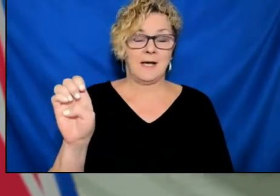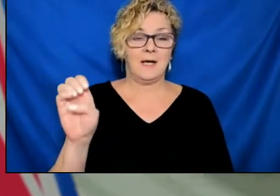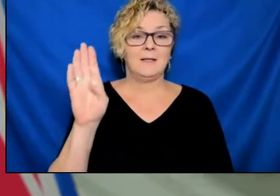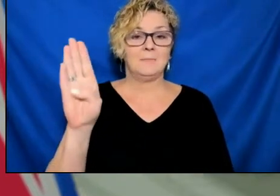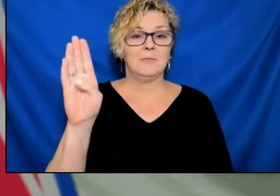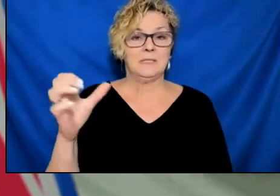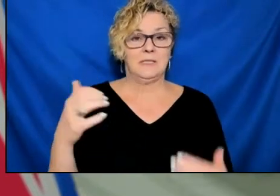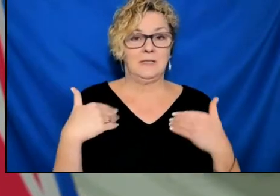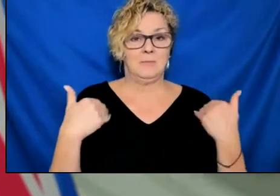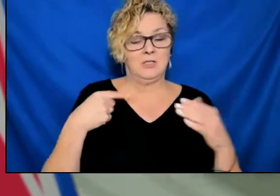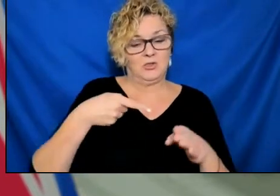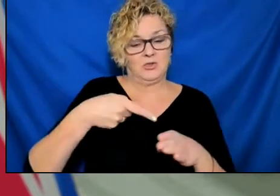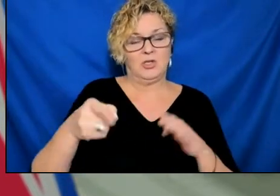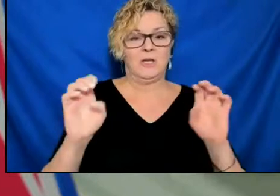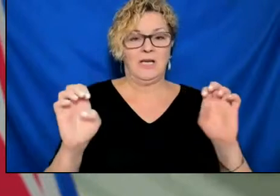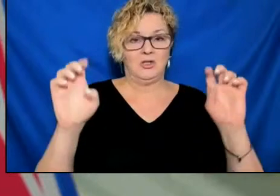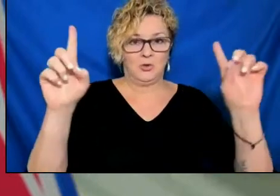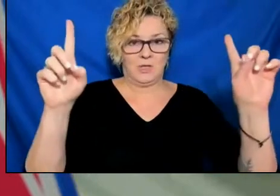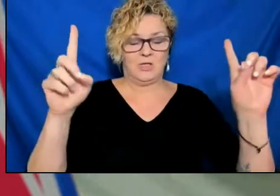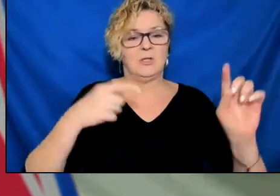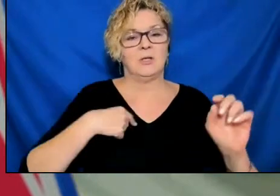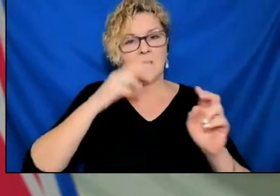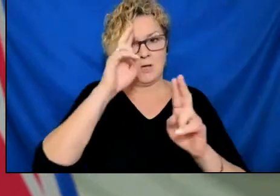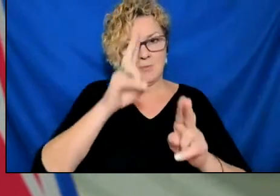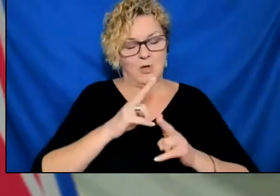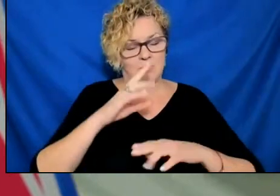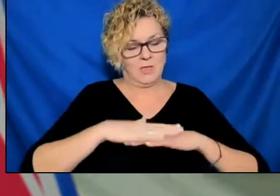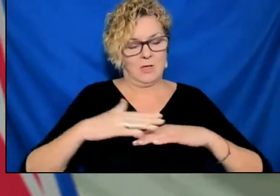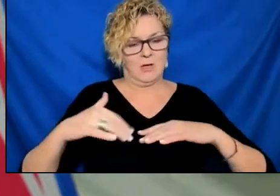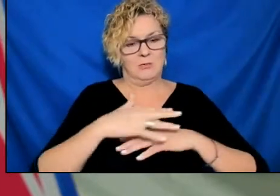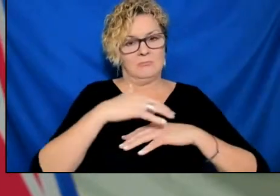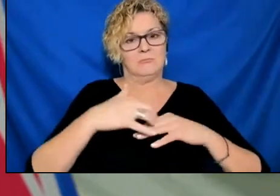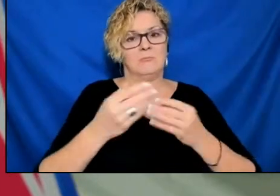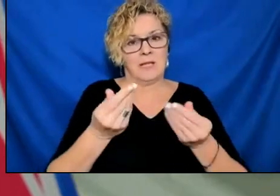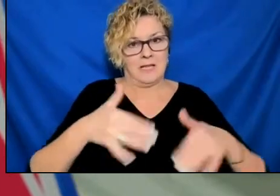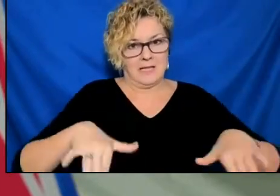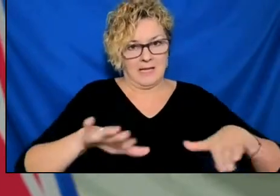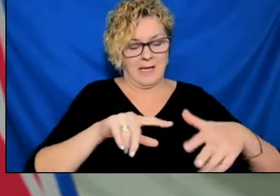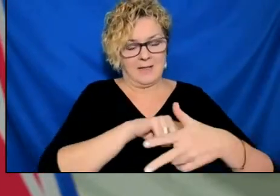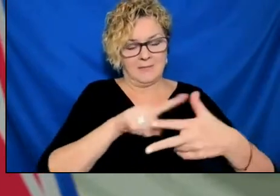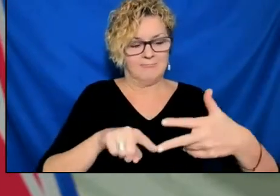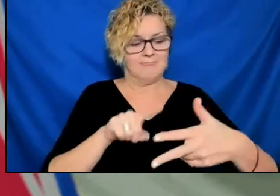am BC's Minister of Education.